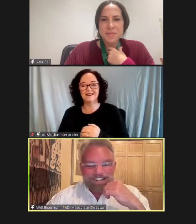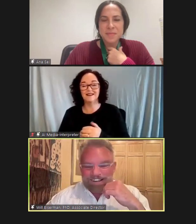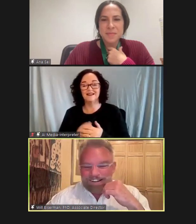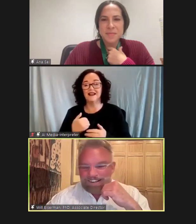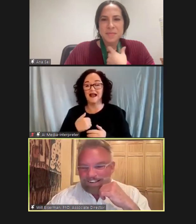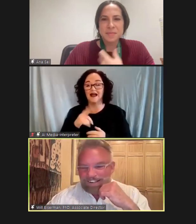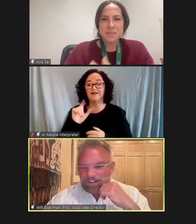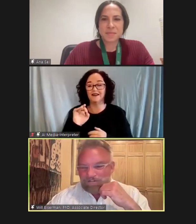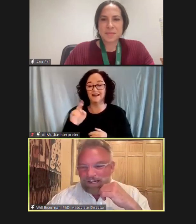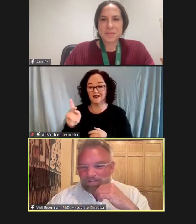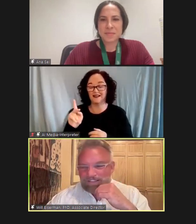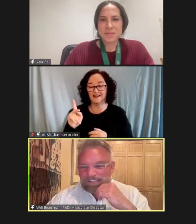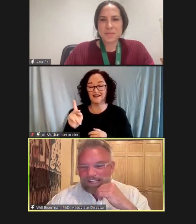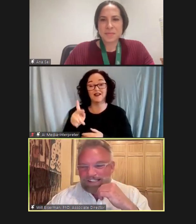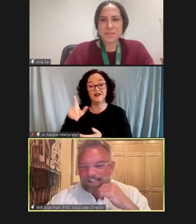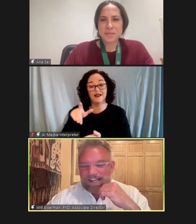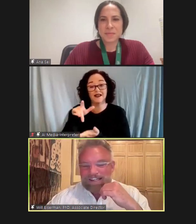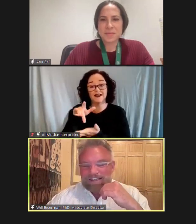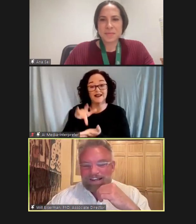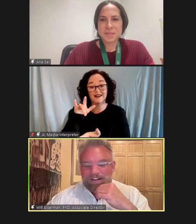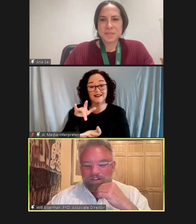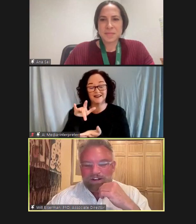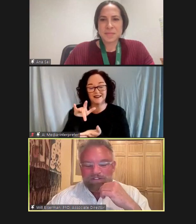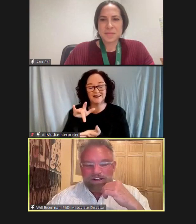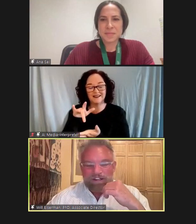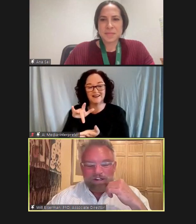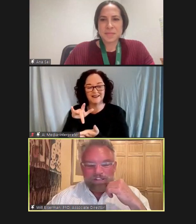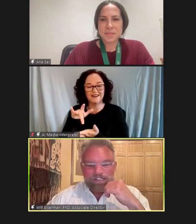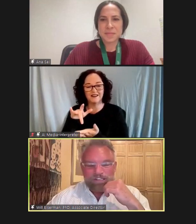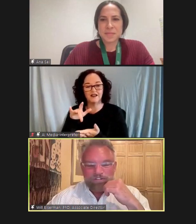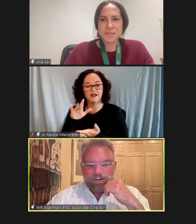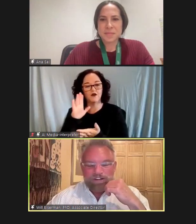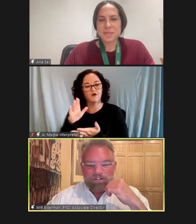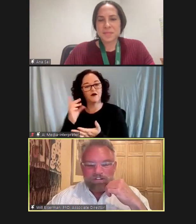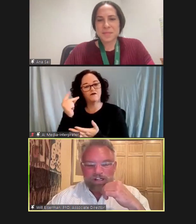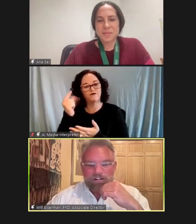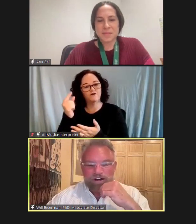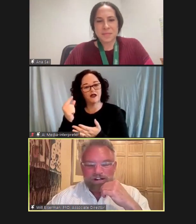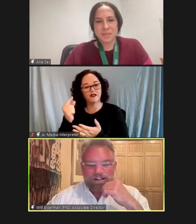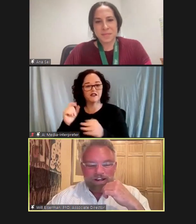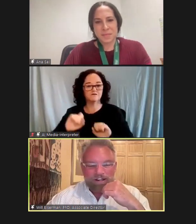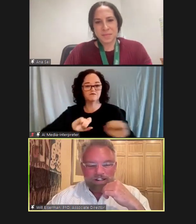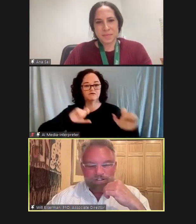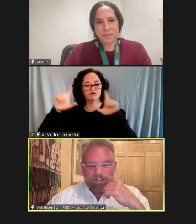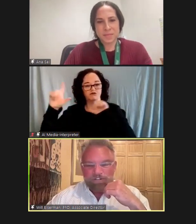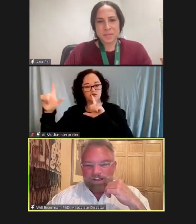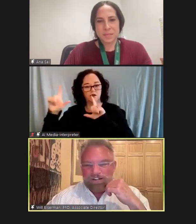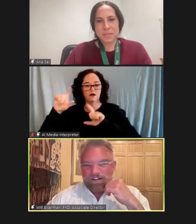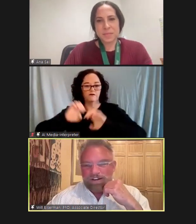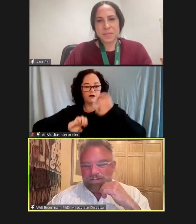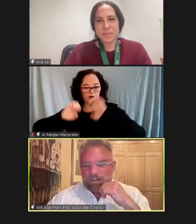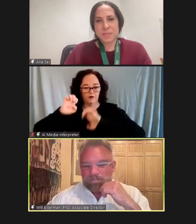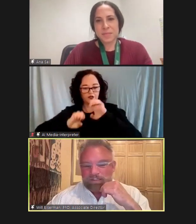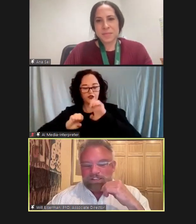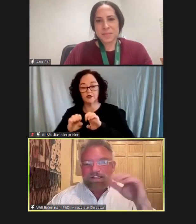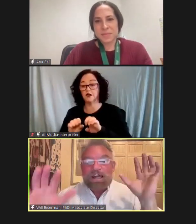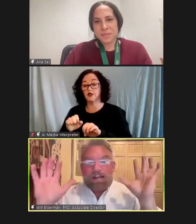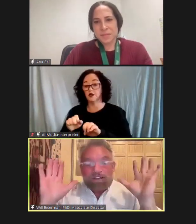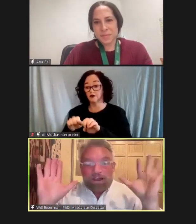it and you'll be able to get a a quick evaluation survey that will generate a